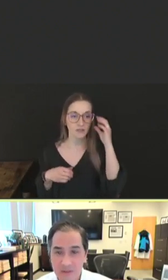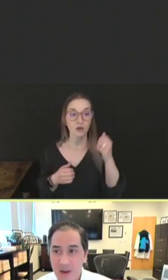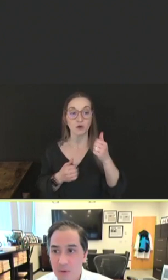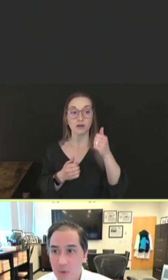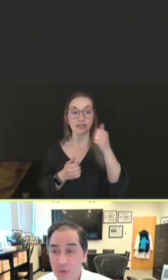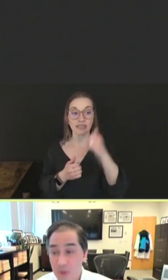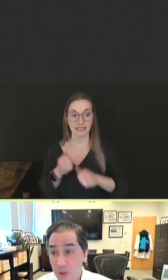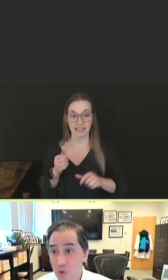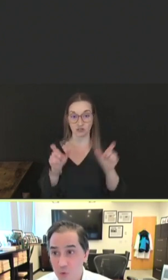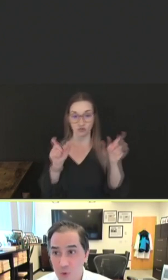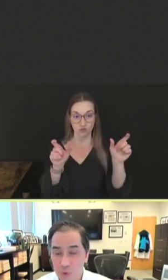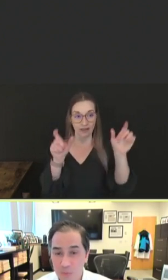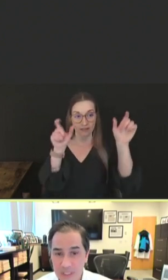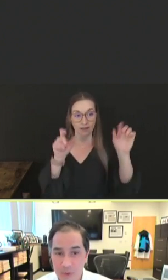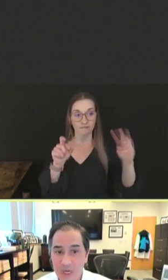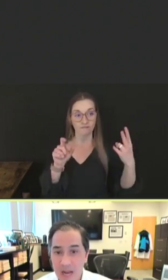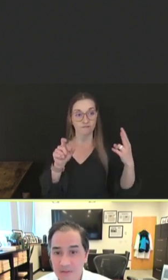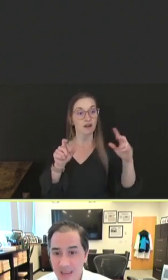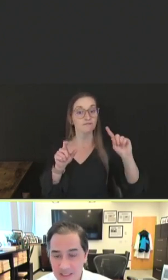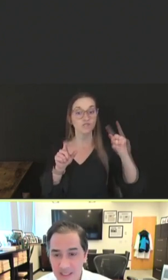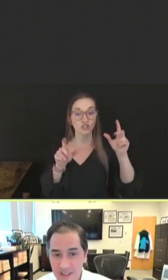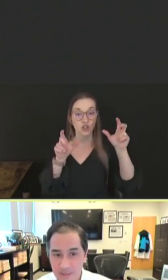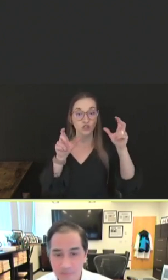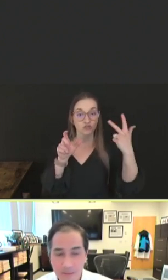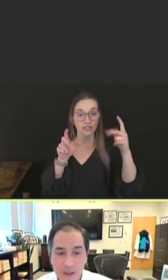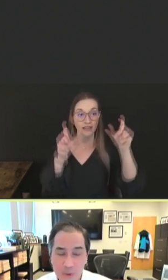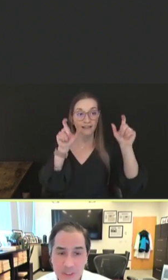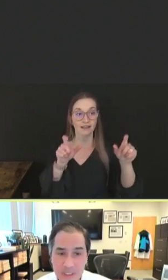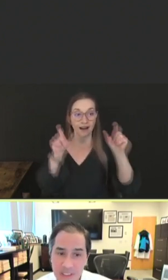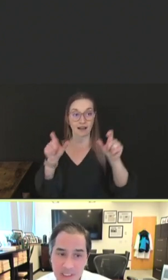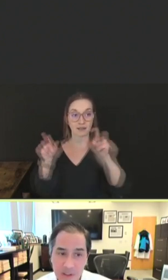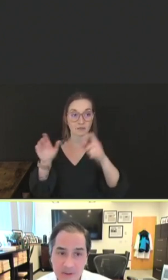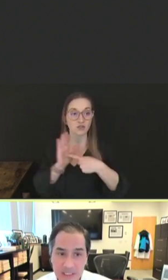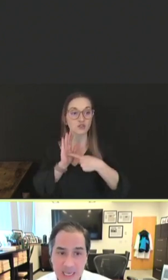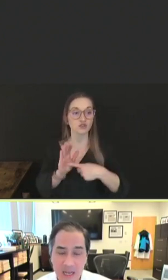the viral loads in the control groups that were not vaccinated. So you can see here, these had